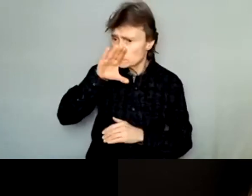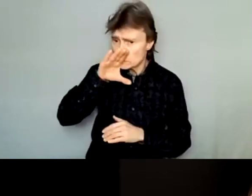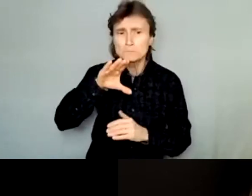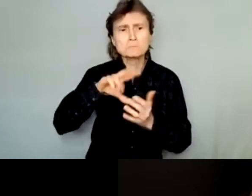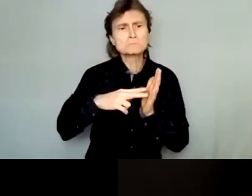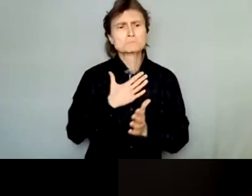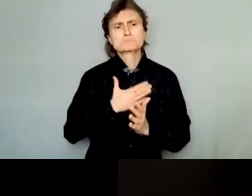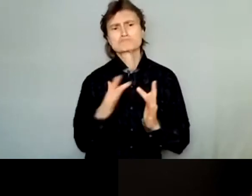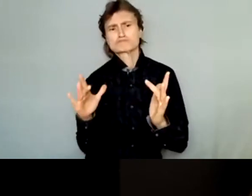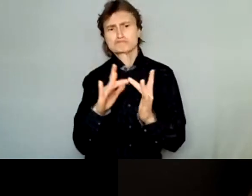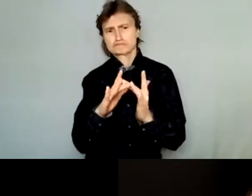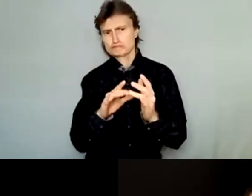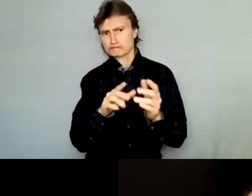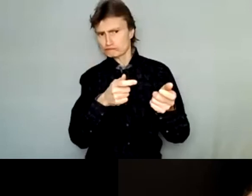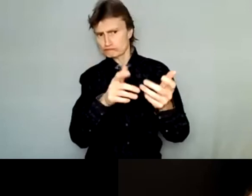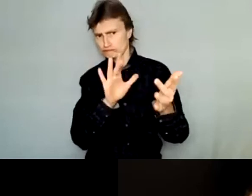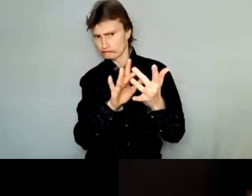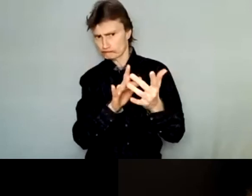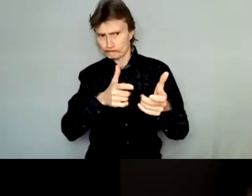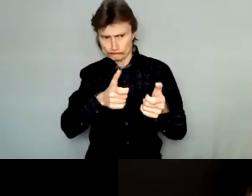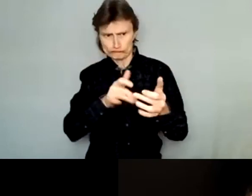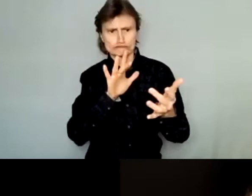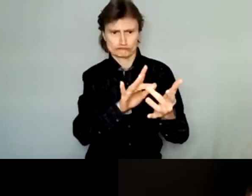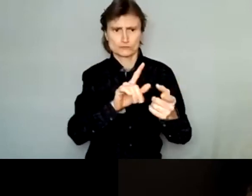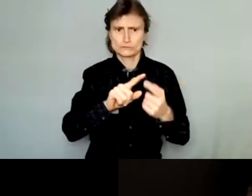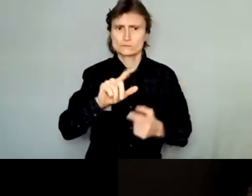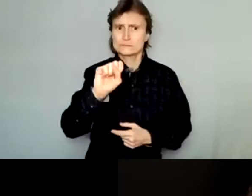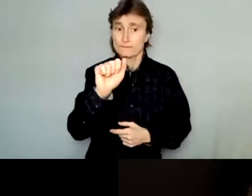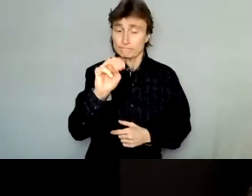If you've joined us here before you'll know that Calgary Arts Development uses group agreements